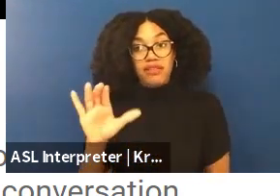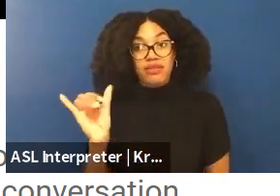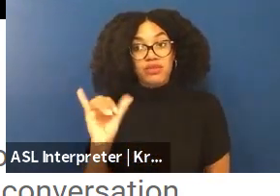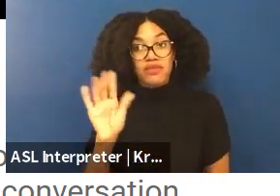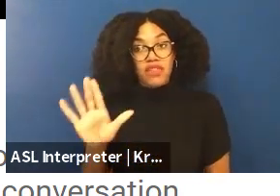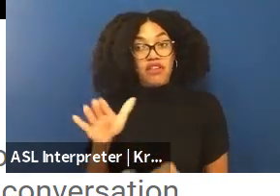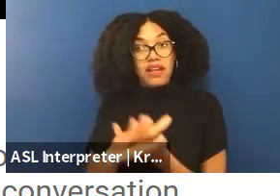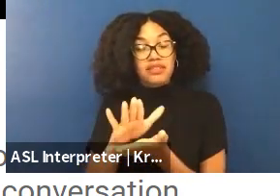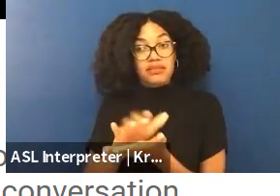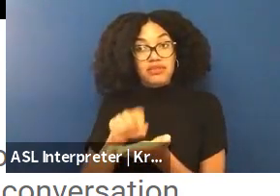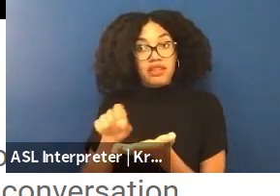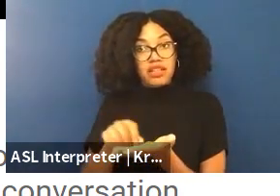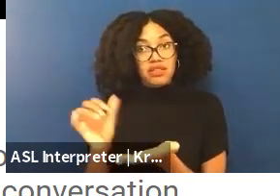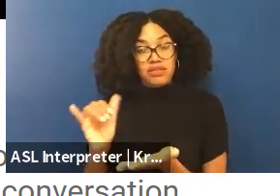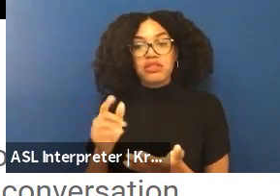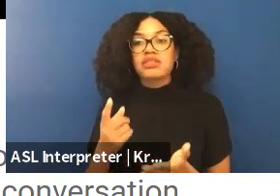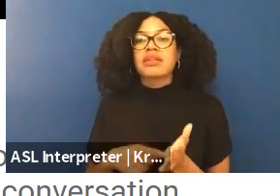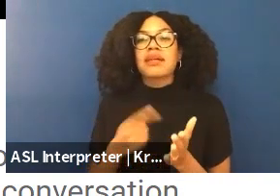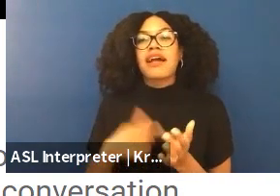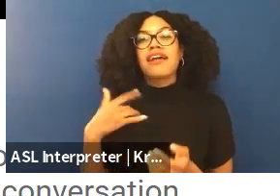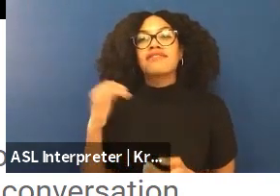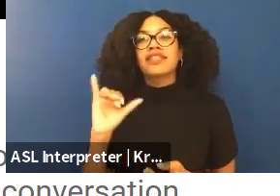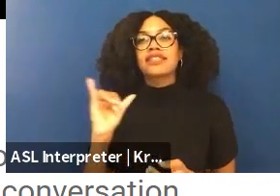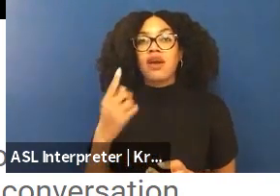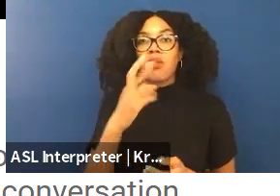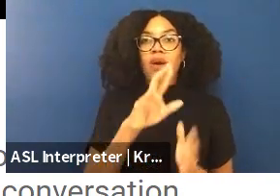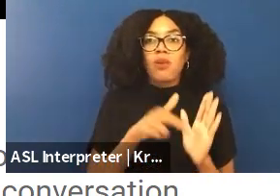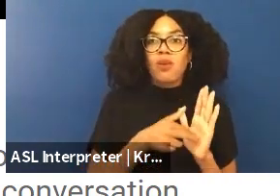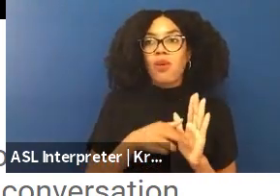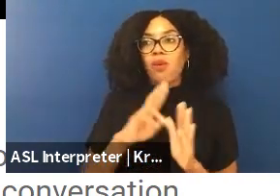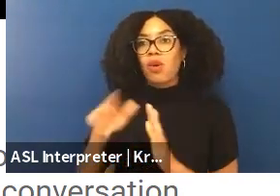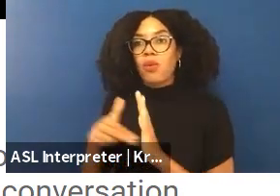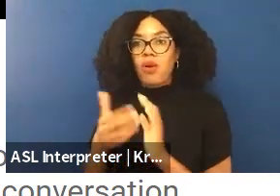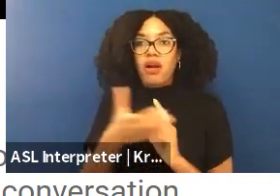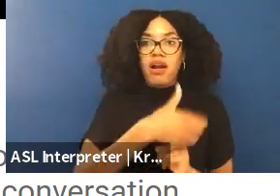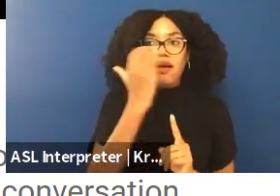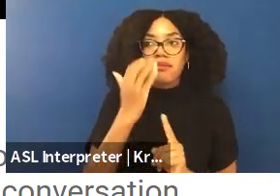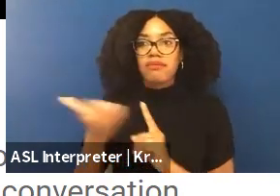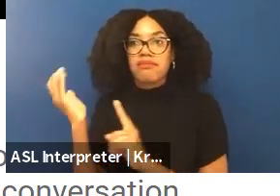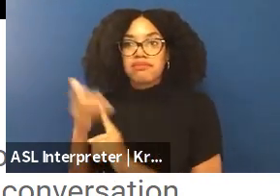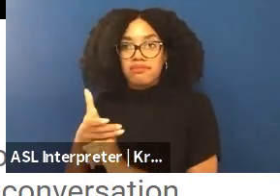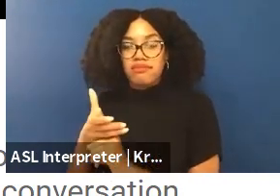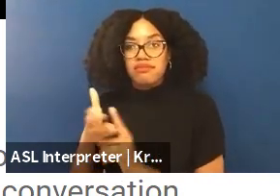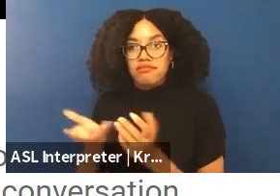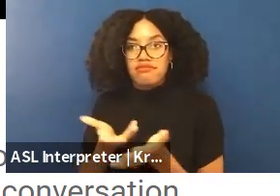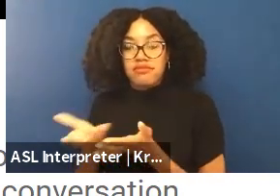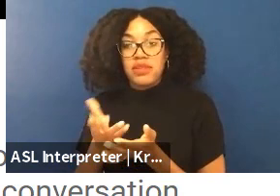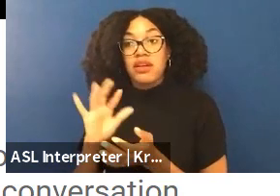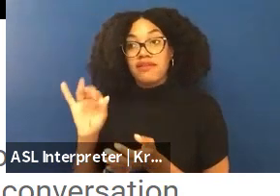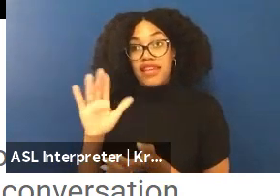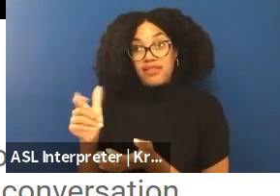hat-switching. But when faculty start to trust you on that, then you're gaining street cred in your--